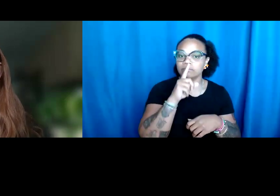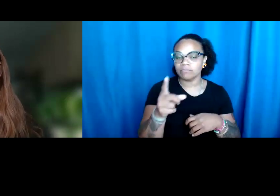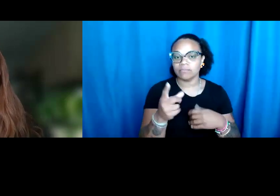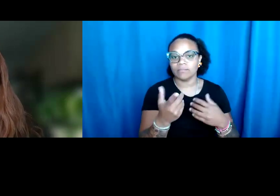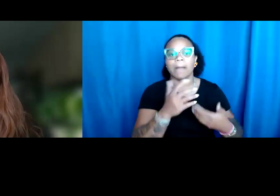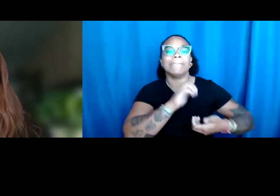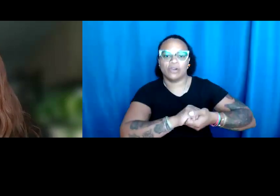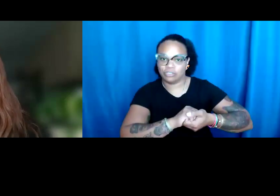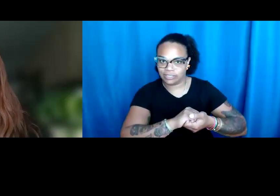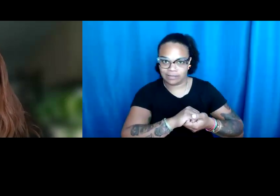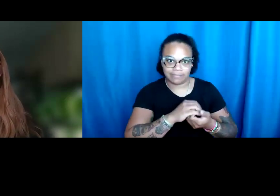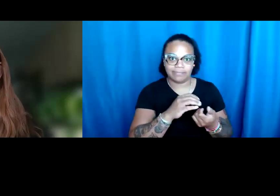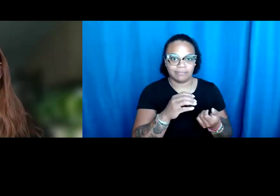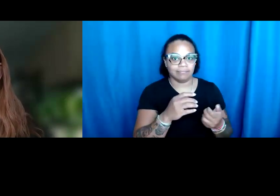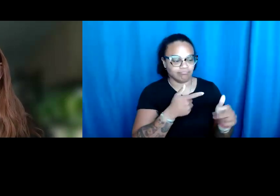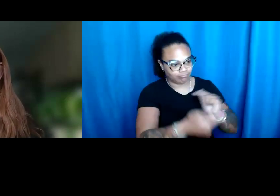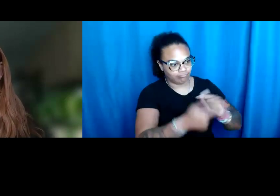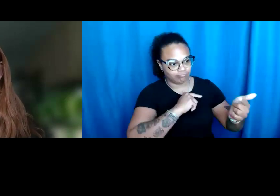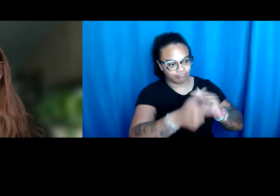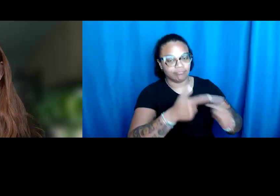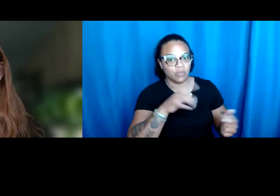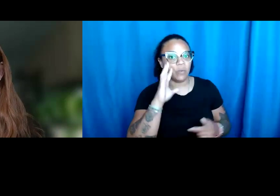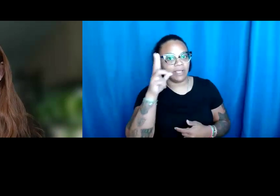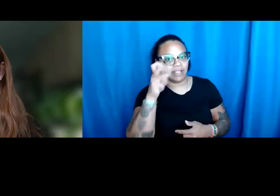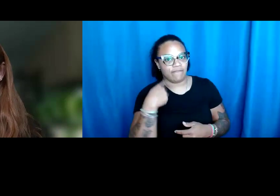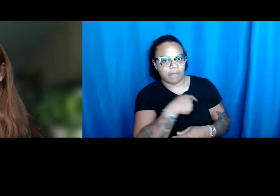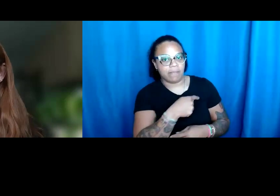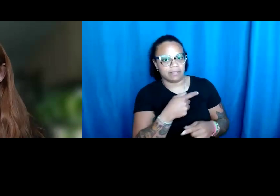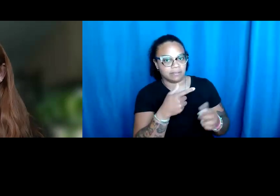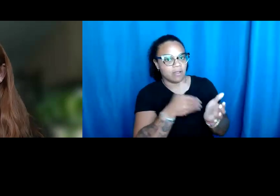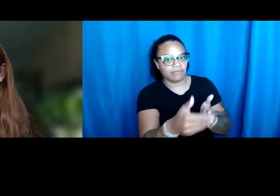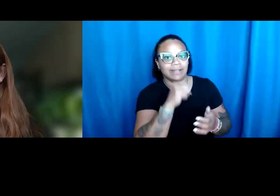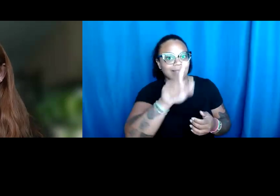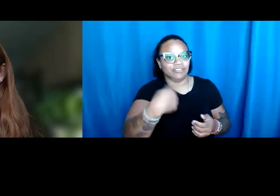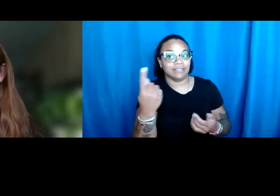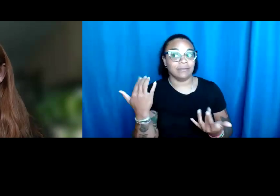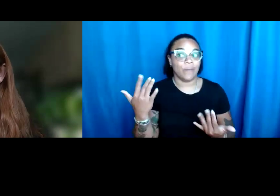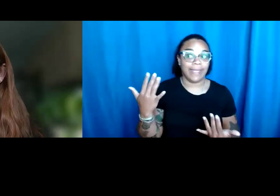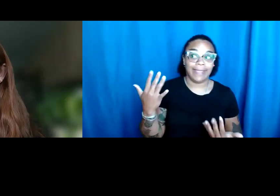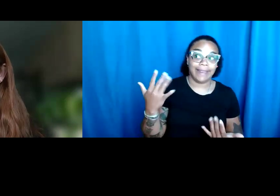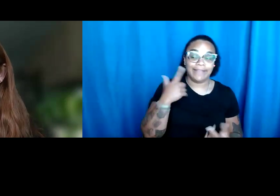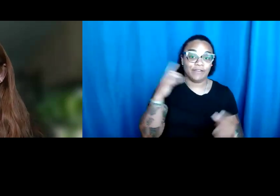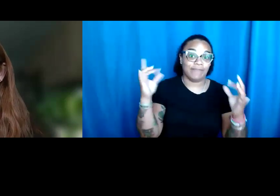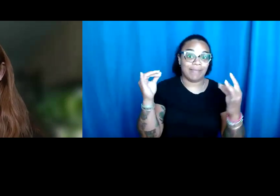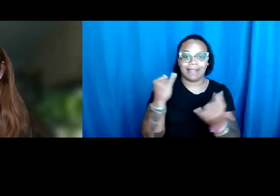Throughout you are going to hear from us all the time, not just be waiting to get feedback at the very end.